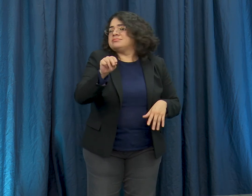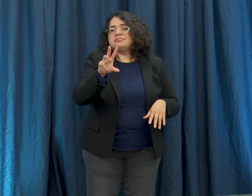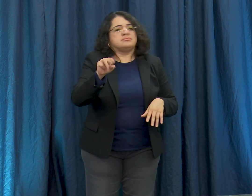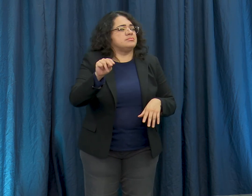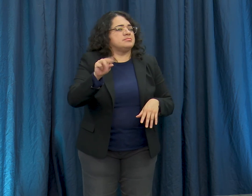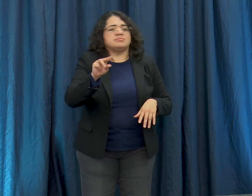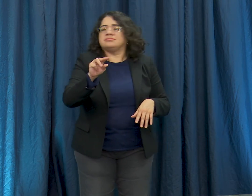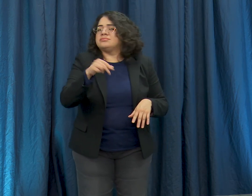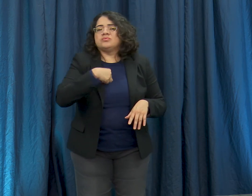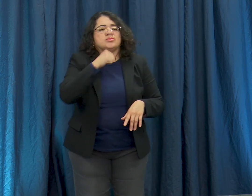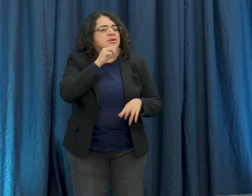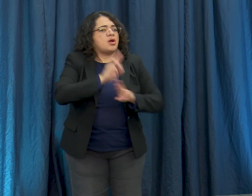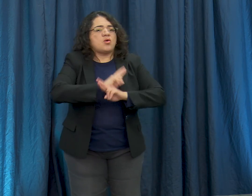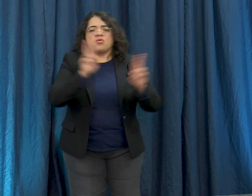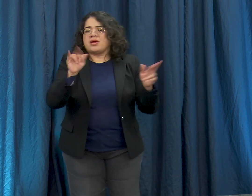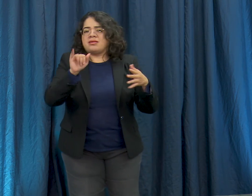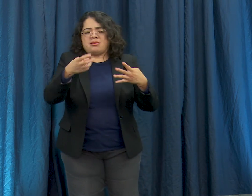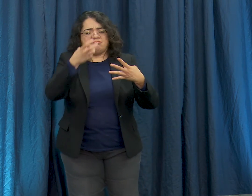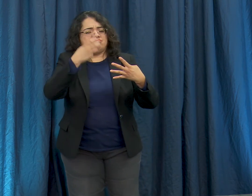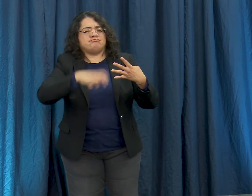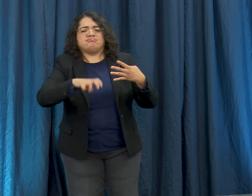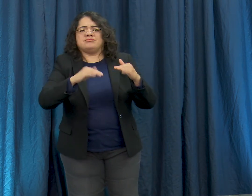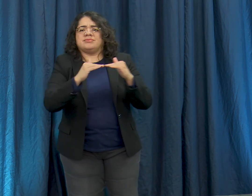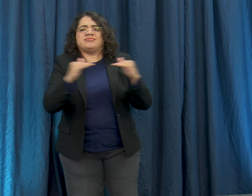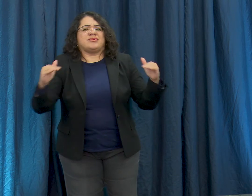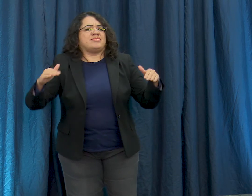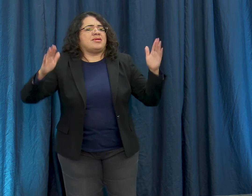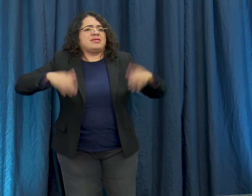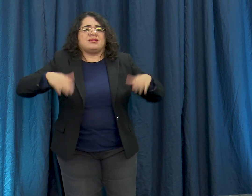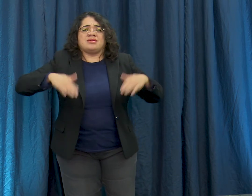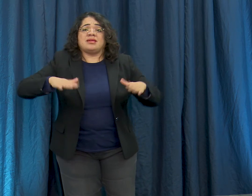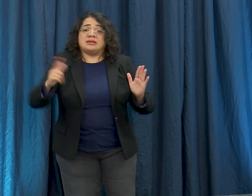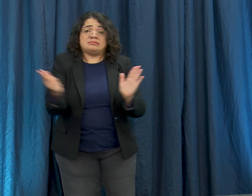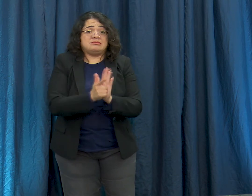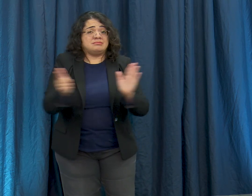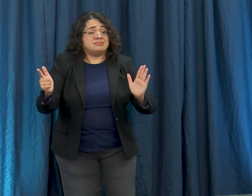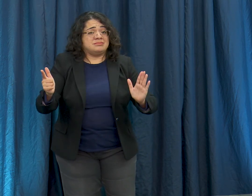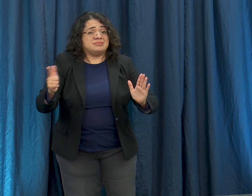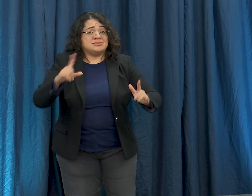que no vive en nuestro cigars todavía es proved ido c knows mami voz muy pronto